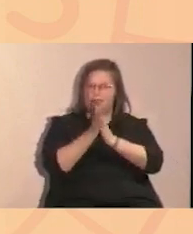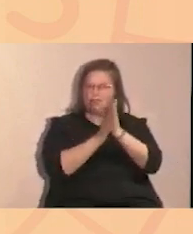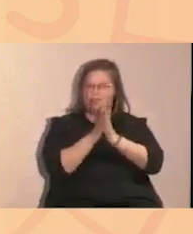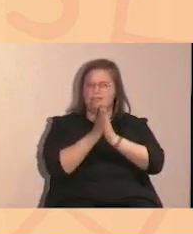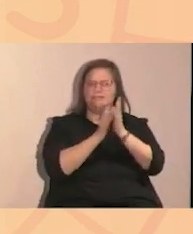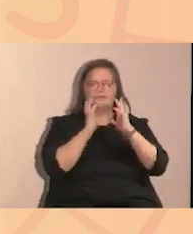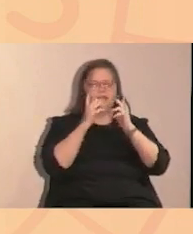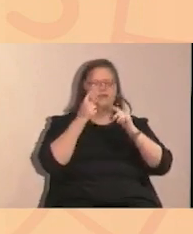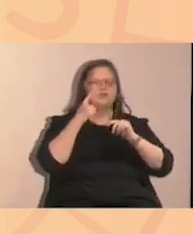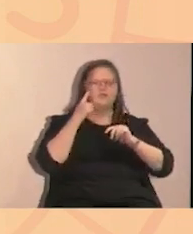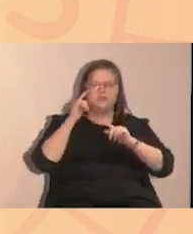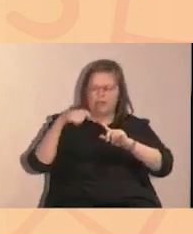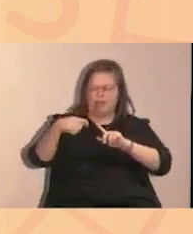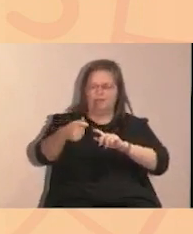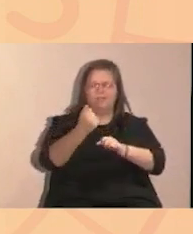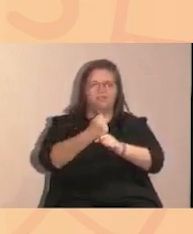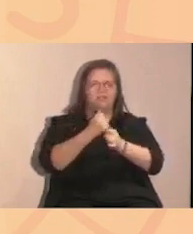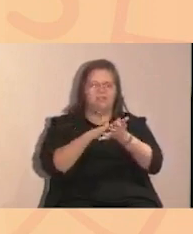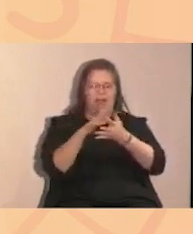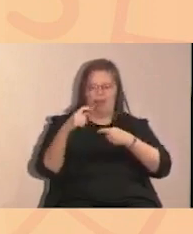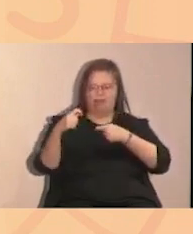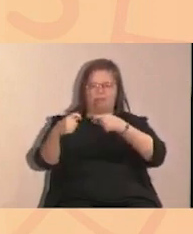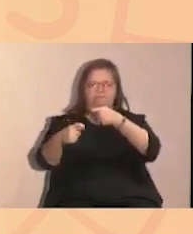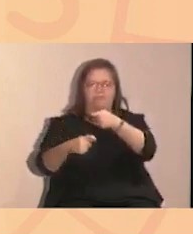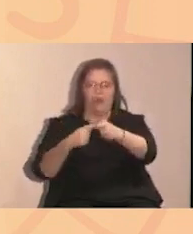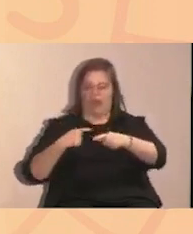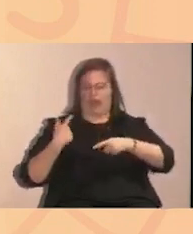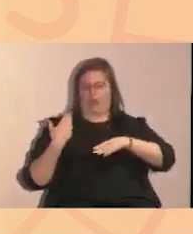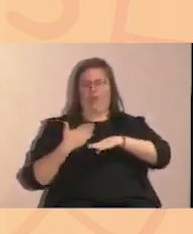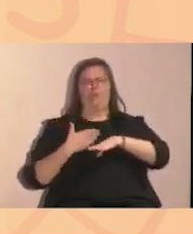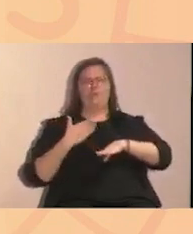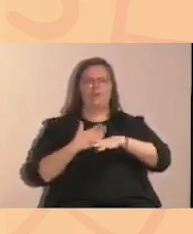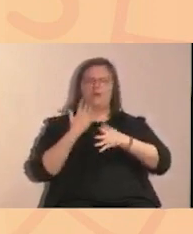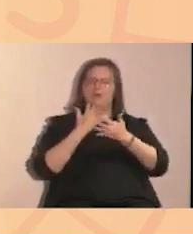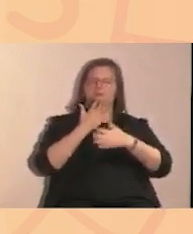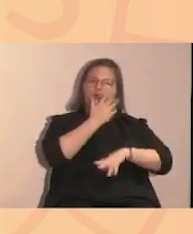see the way the next generation transforms the work that we've been doing. And I'm really proud to be a part of a legacy of